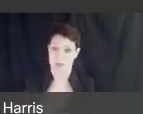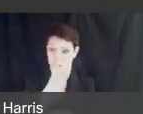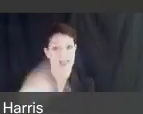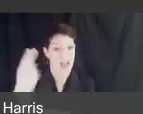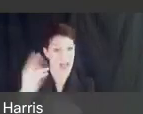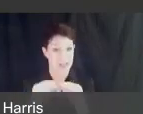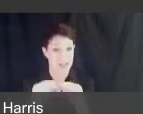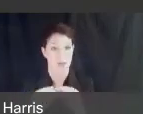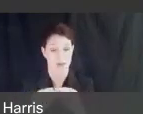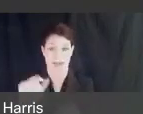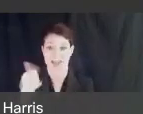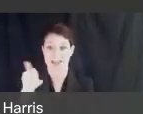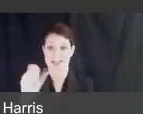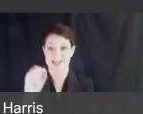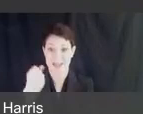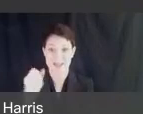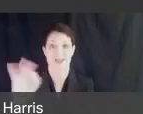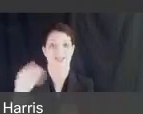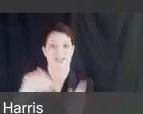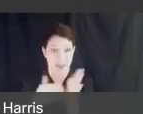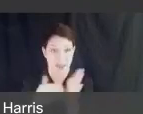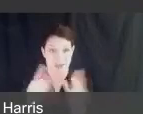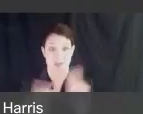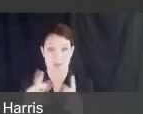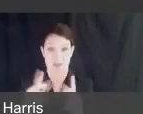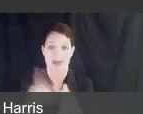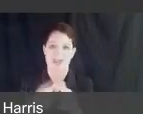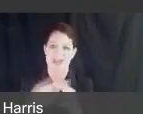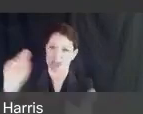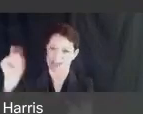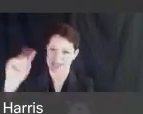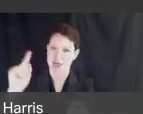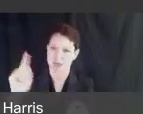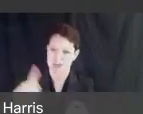tens of thousands and then it kind of goes down. Do you expect now that you're through